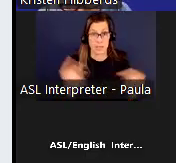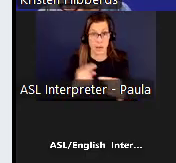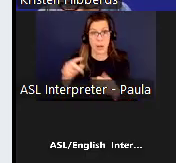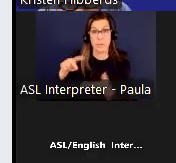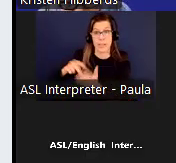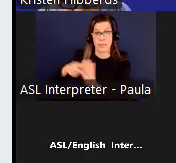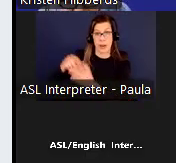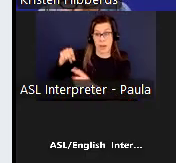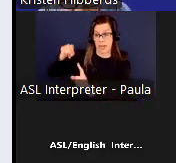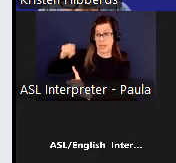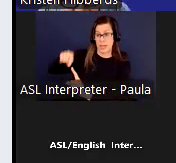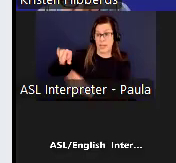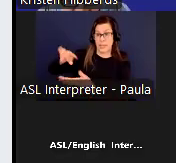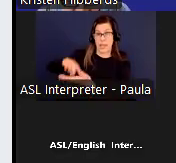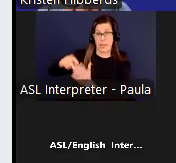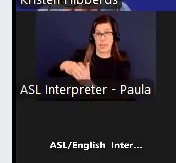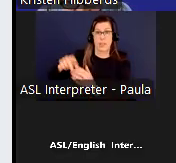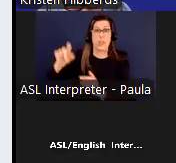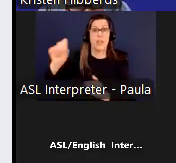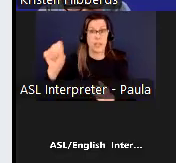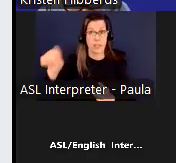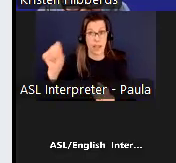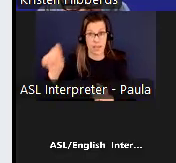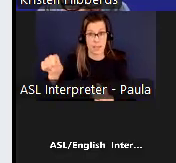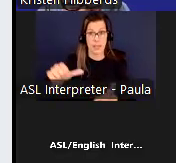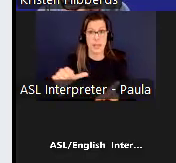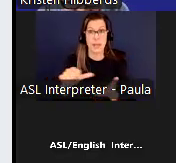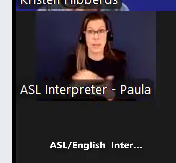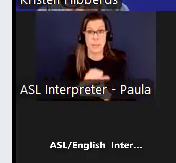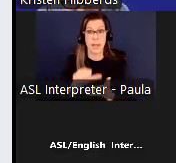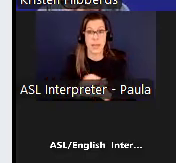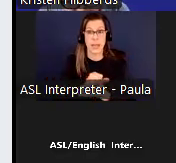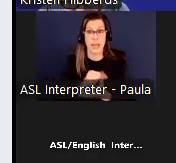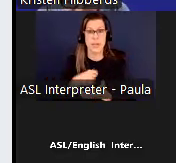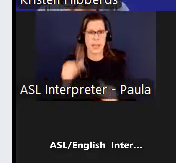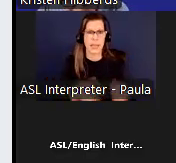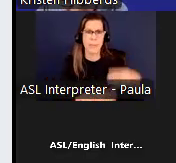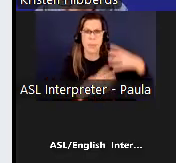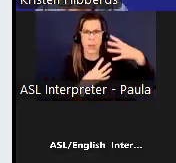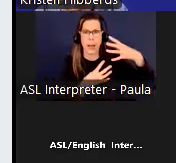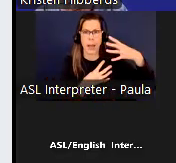So it is on and and I can bring it up and and show you all.